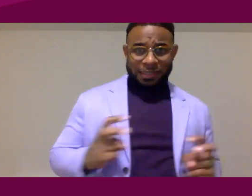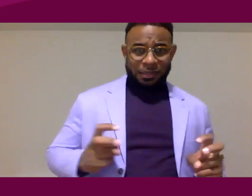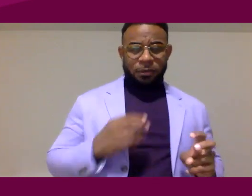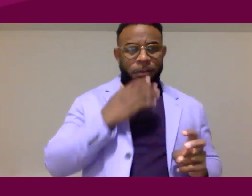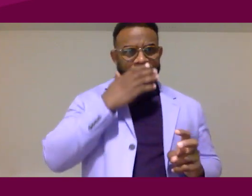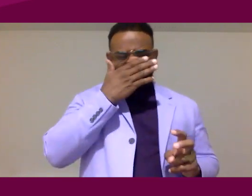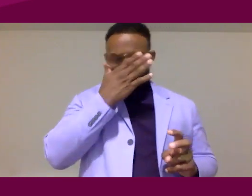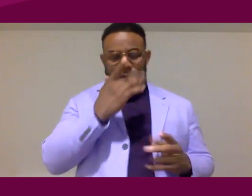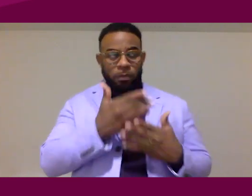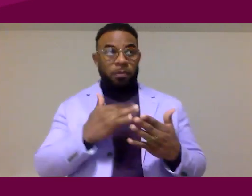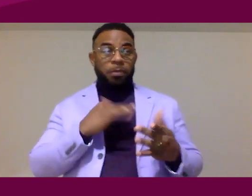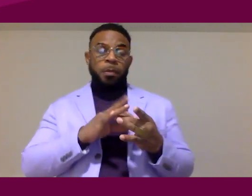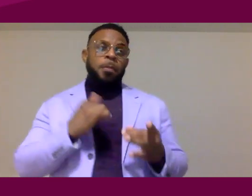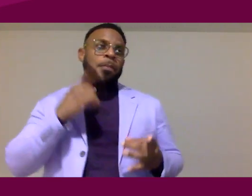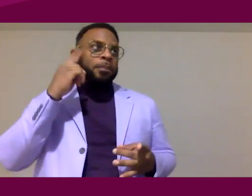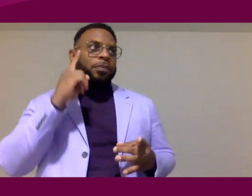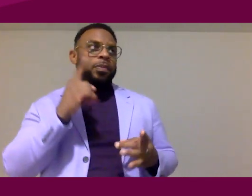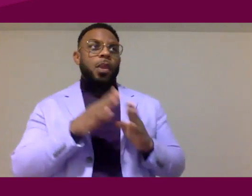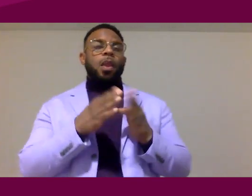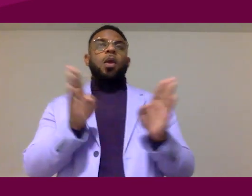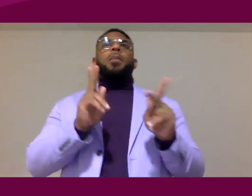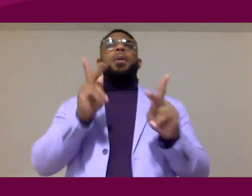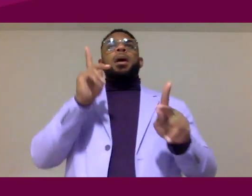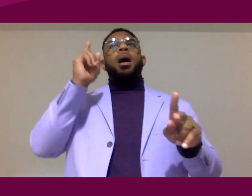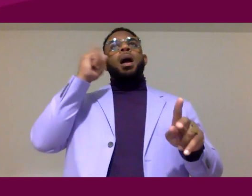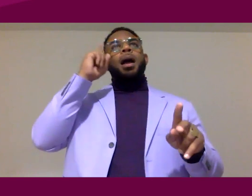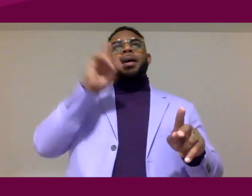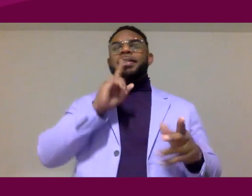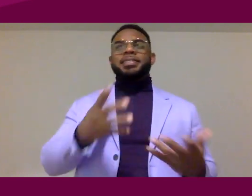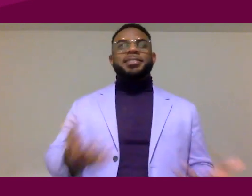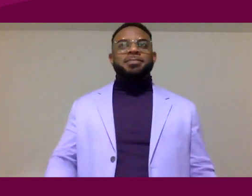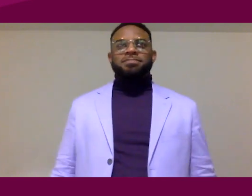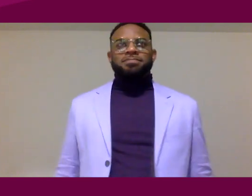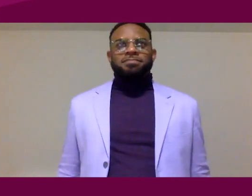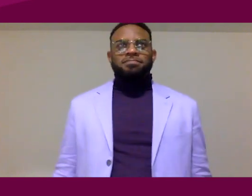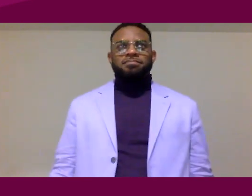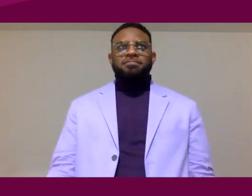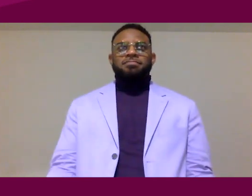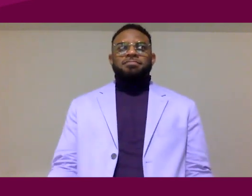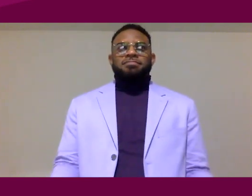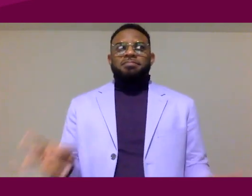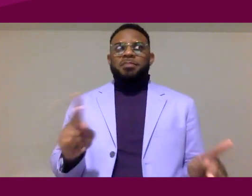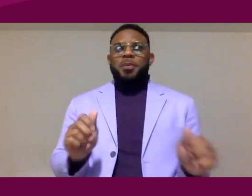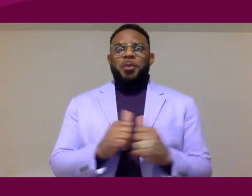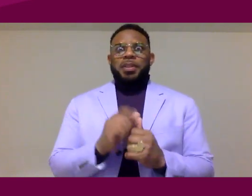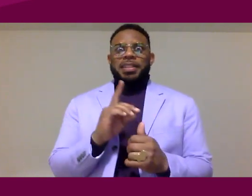And the one thing I say that I think opens people's minds is people with disabilities